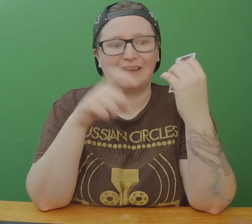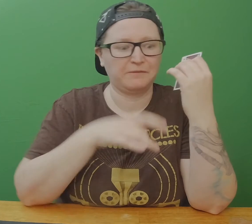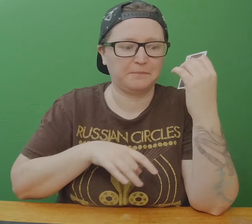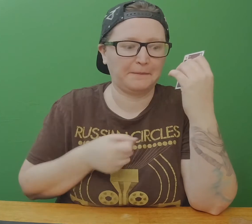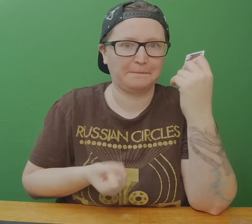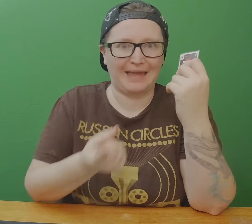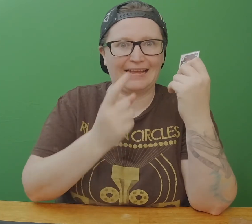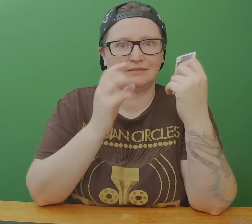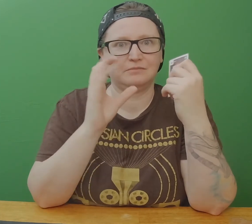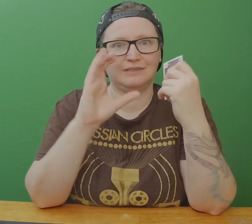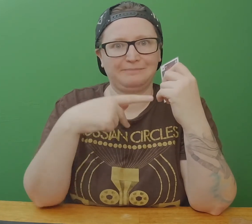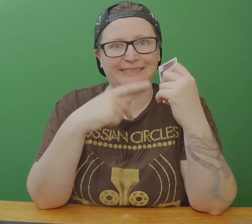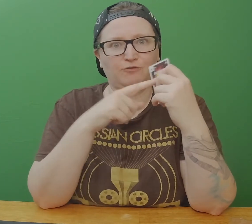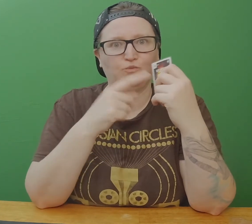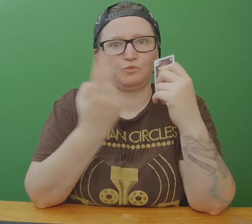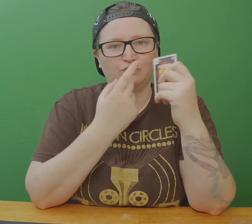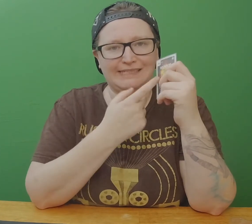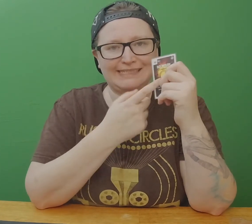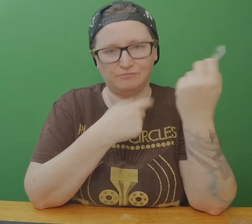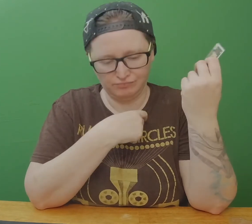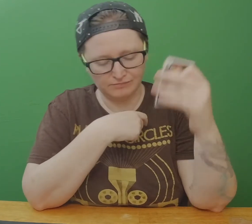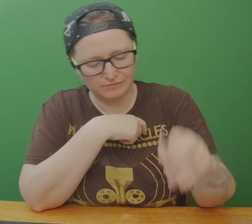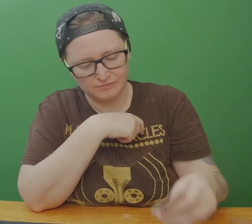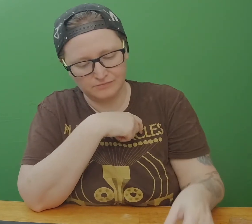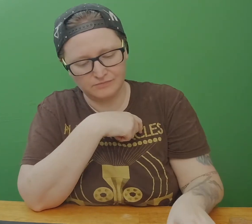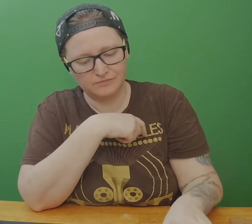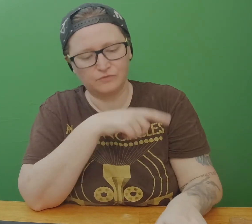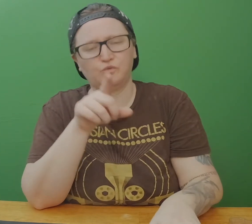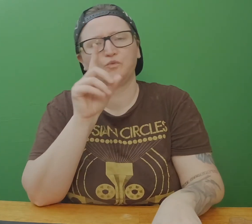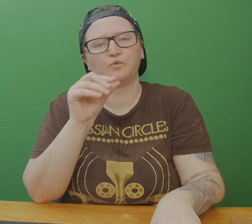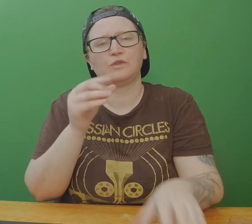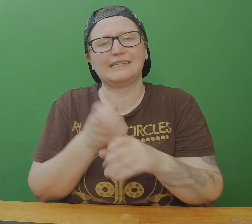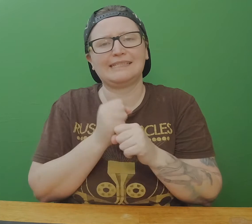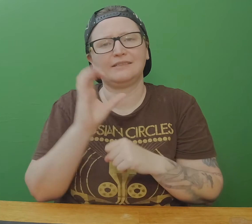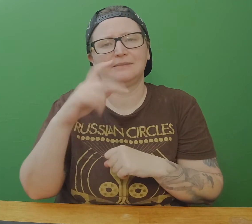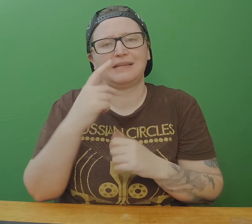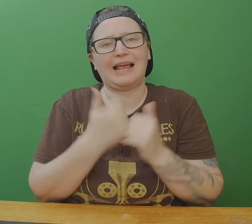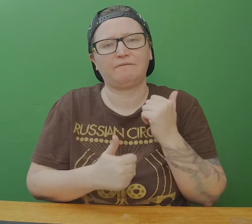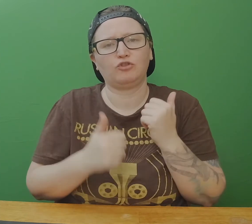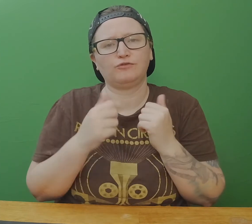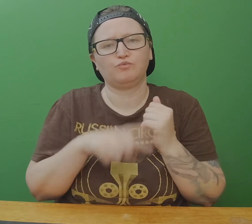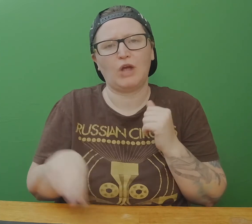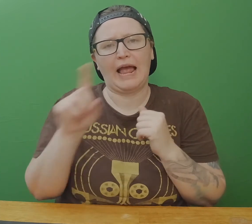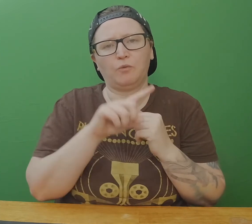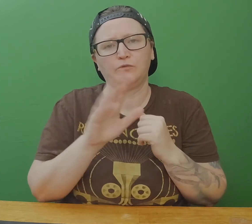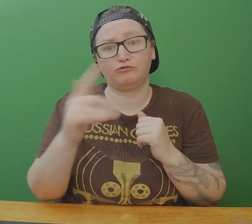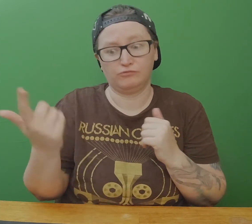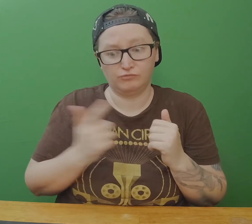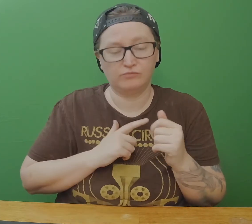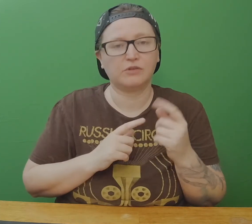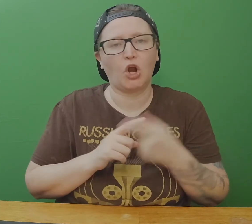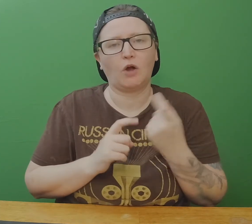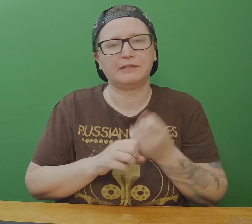that you have to spend two of your CP to get this card or to use this card and you get new CP every